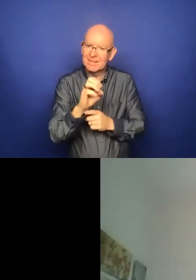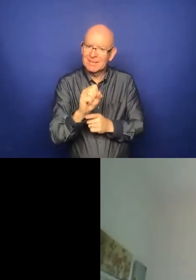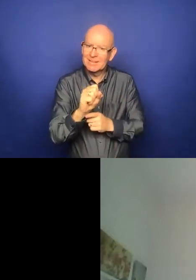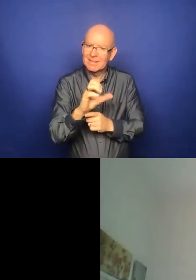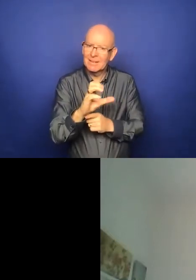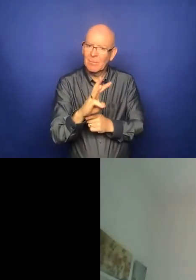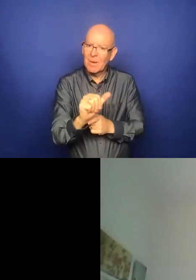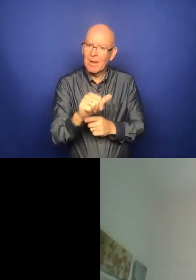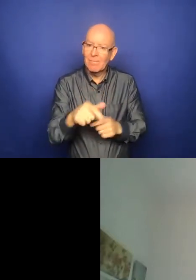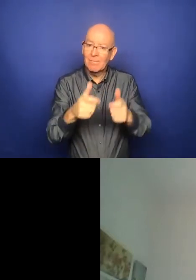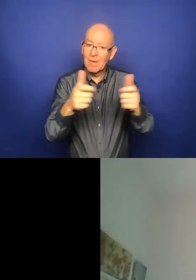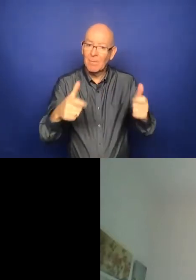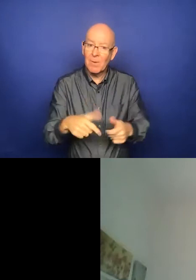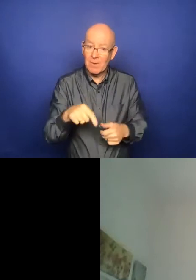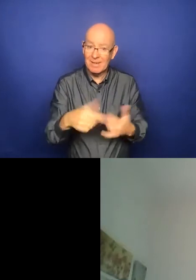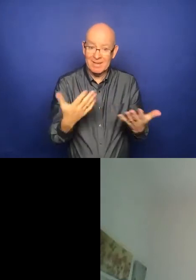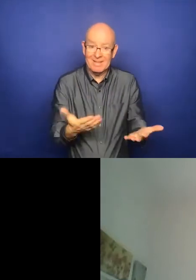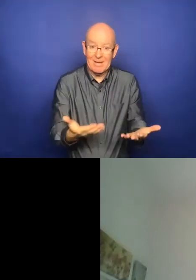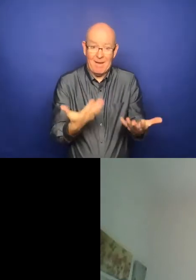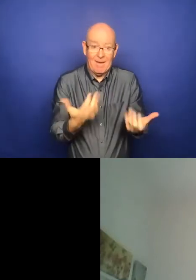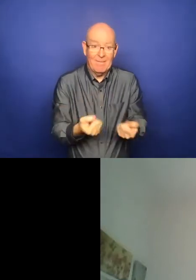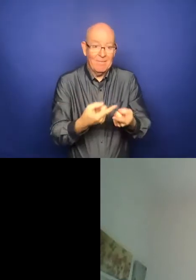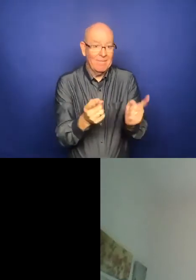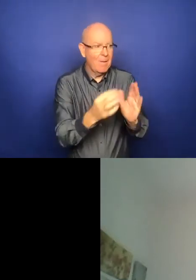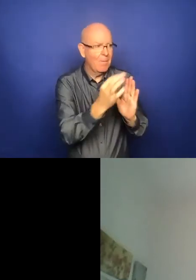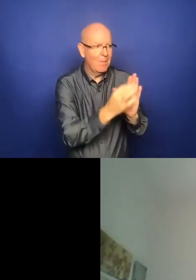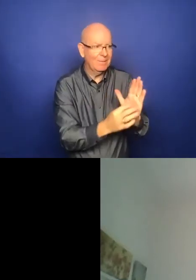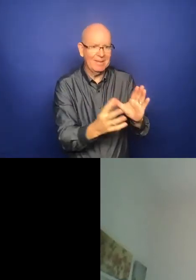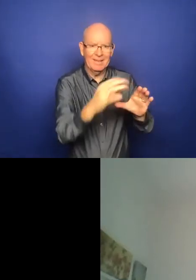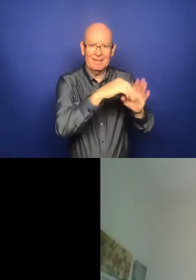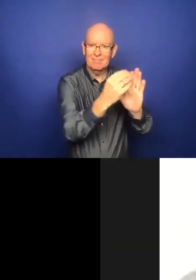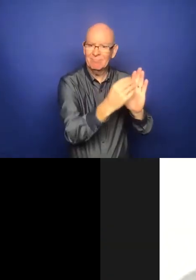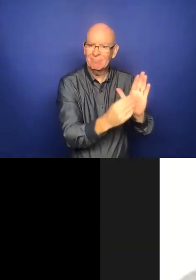and Permanent Representative